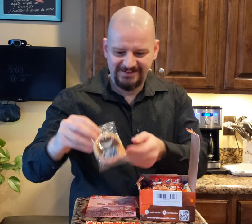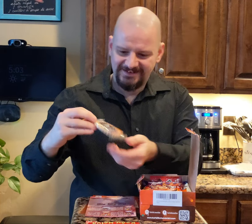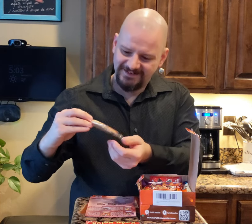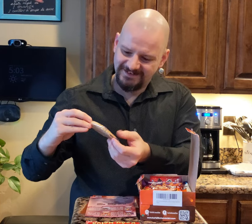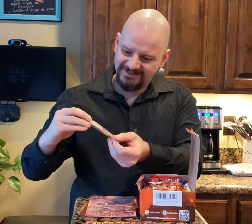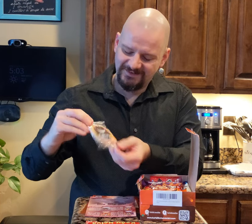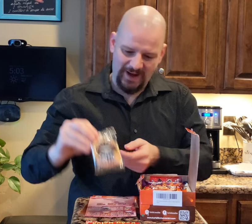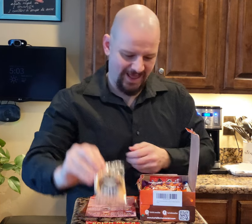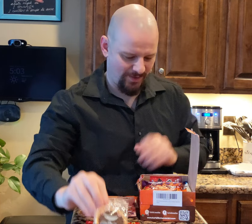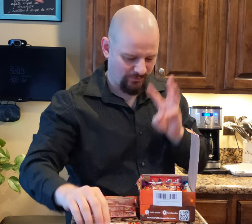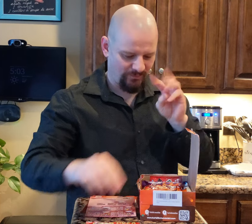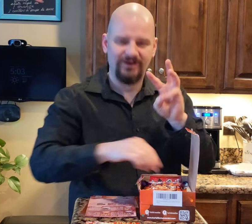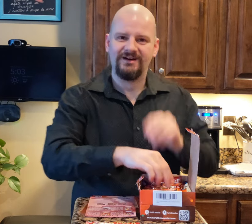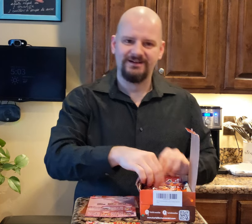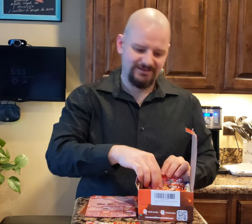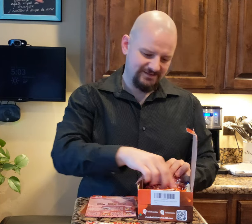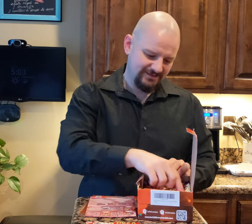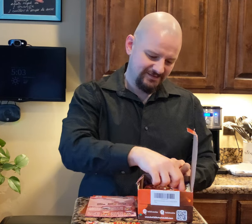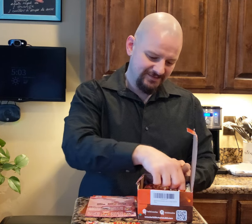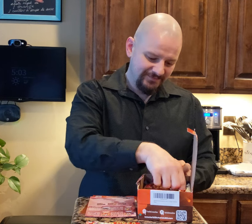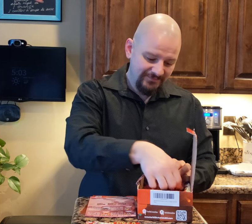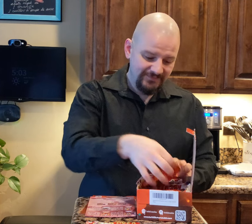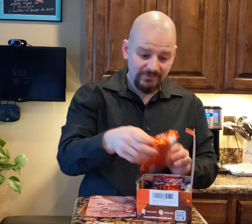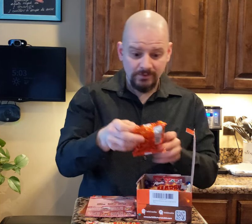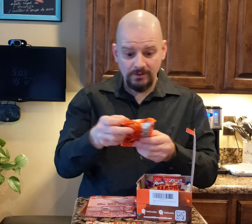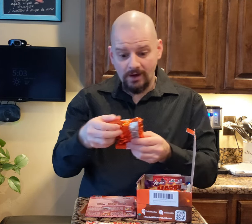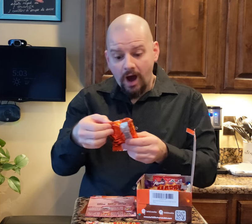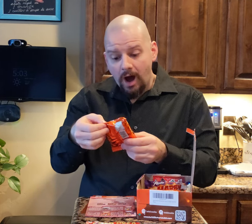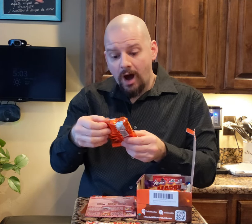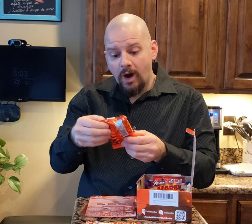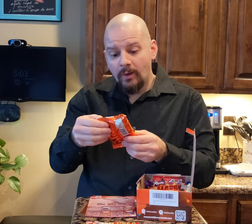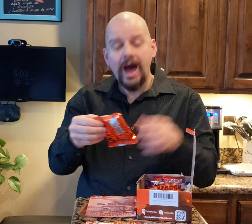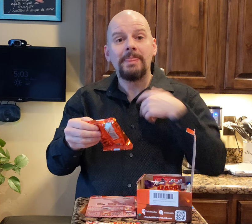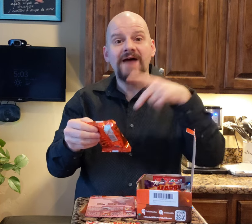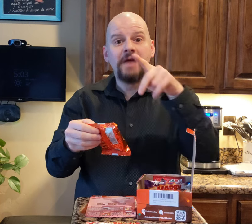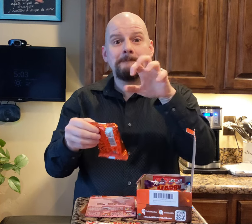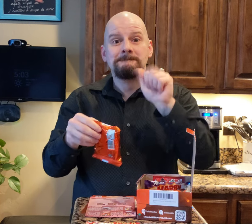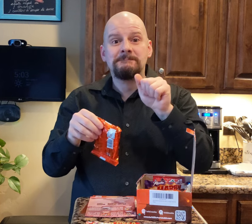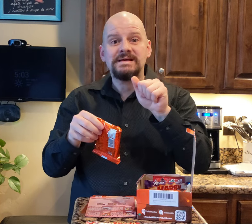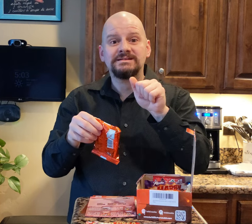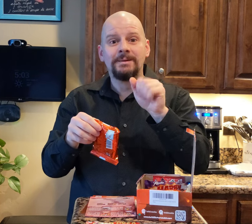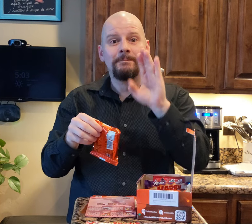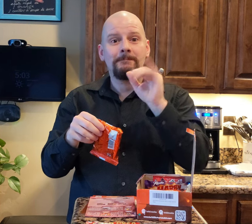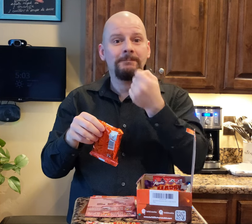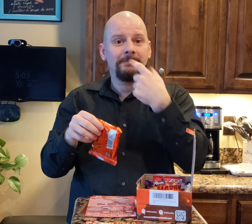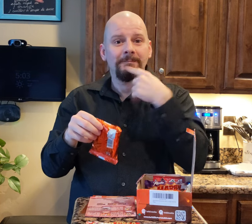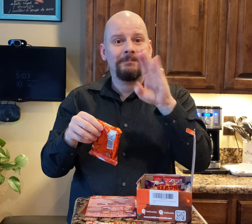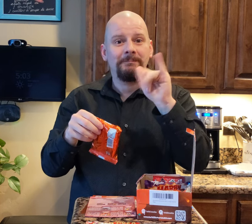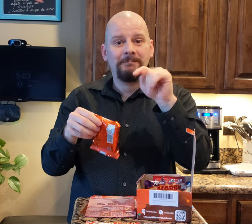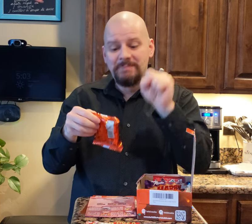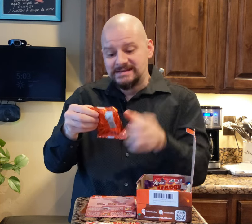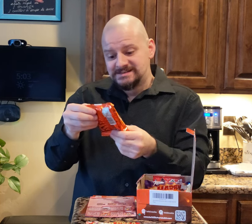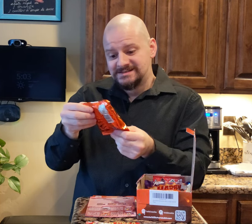Wow. Oh! They have pizza bits!